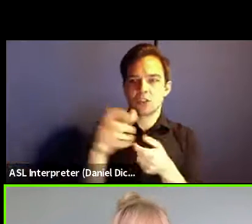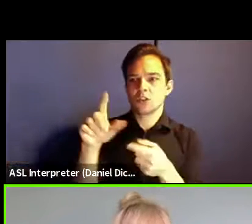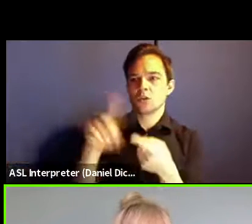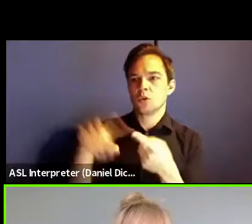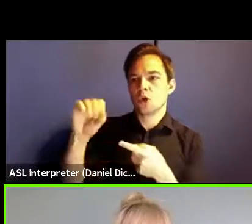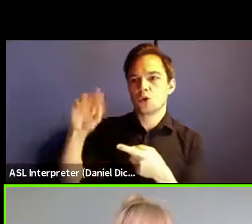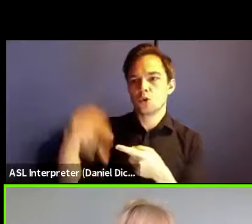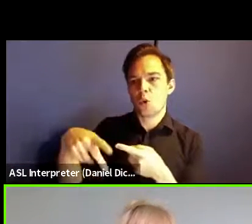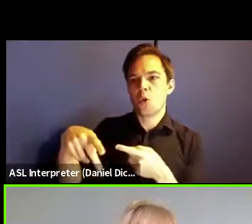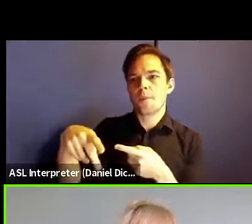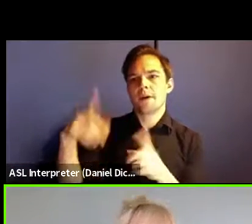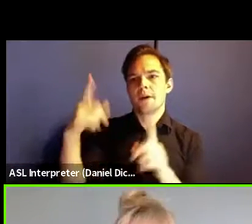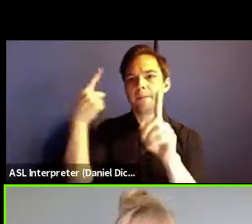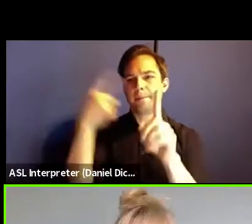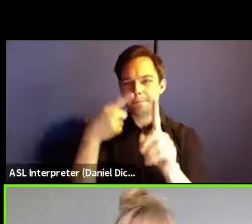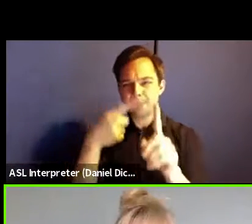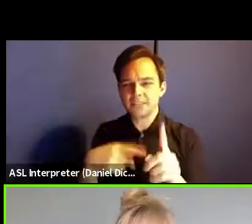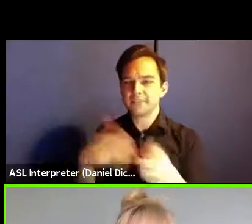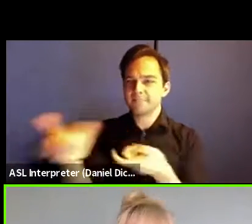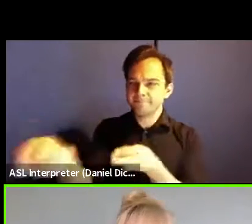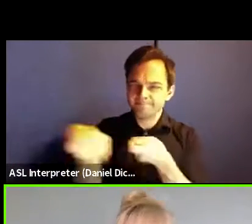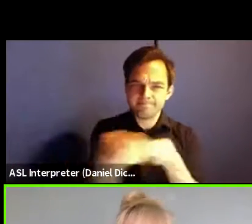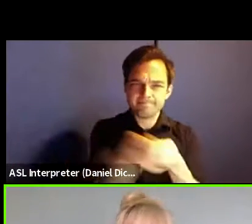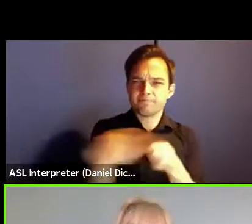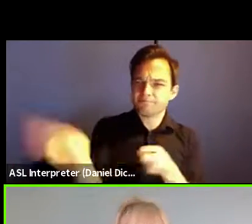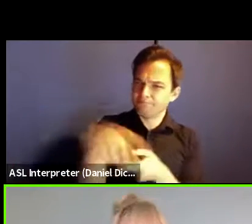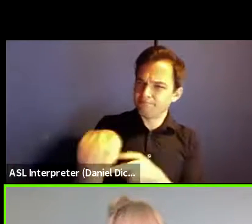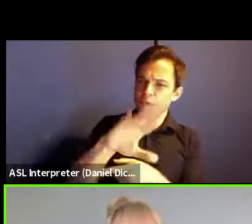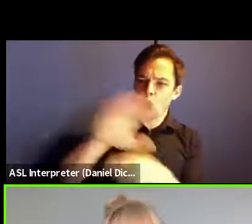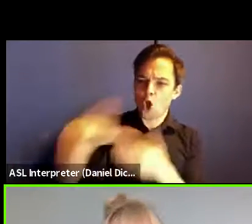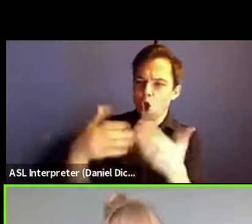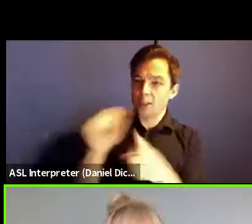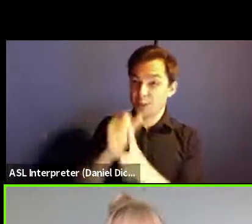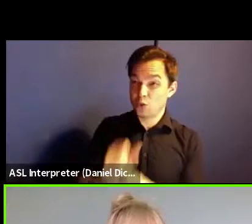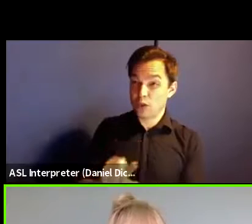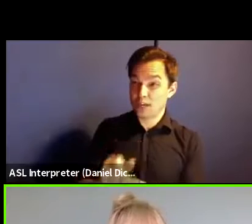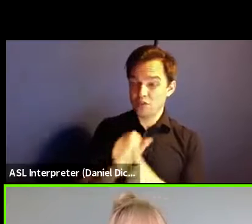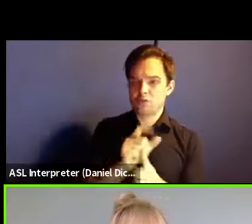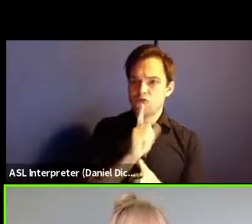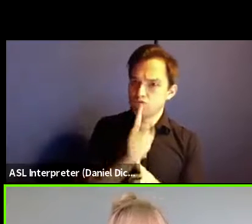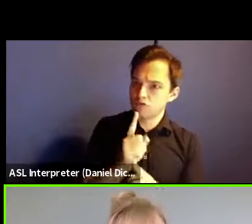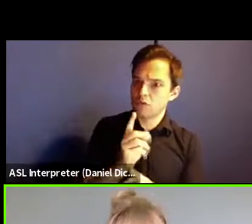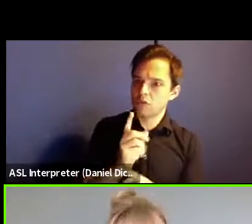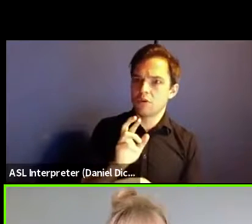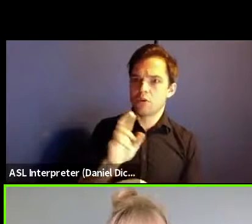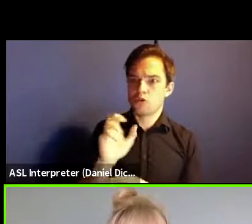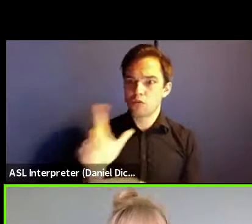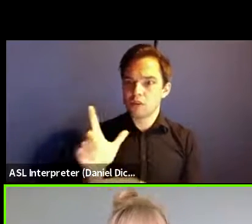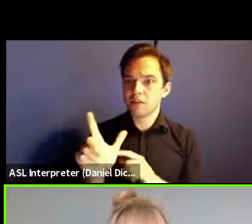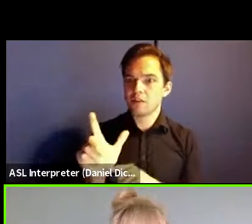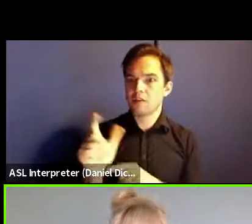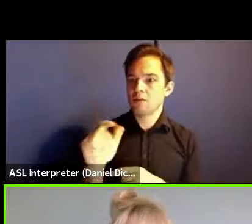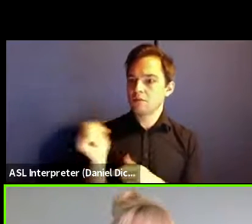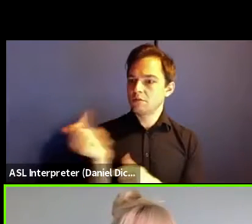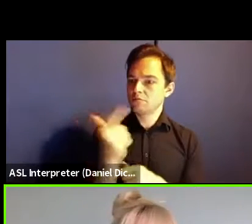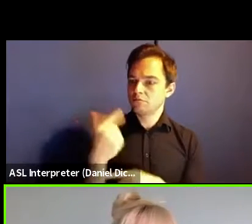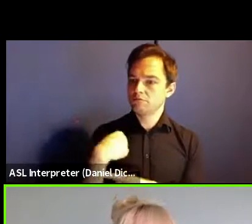where all of the scenarios were true and real, where we've often have to sit and say,